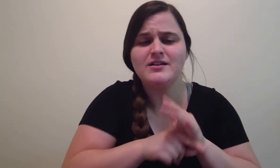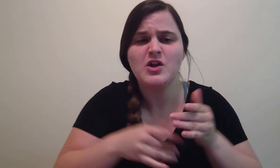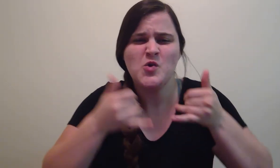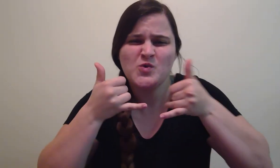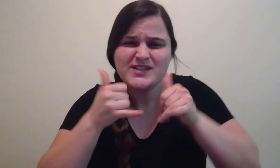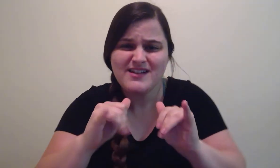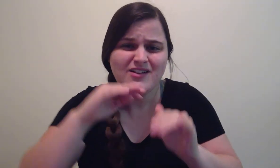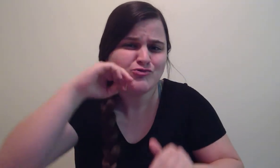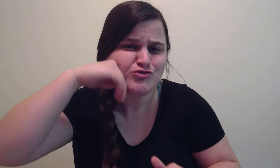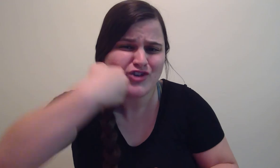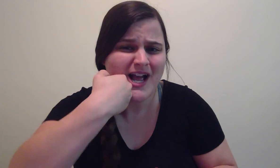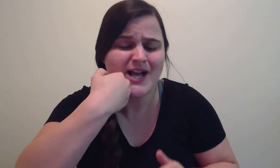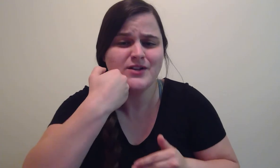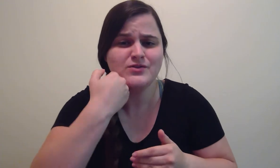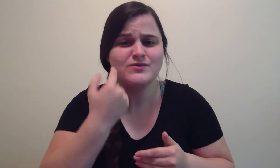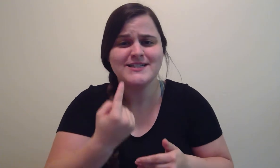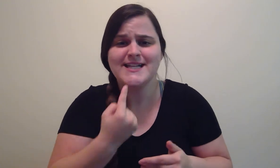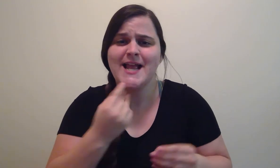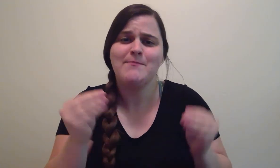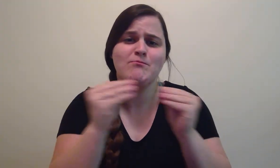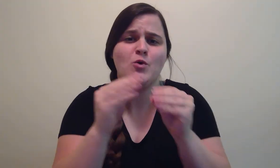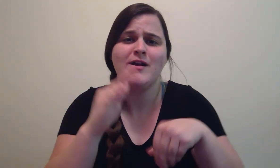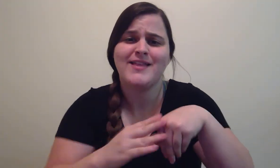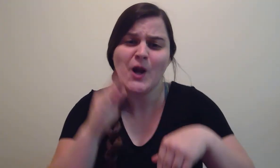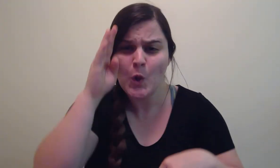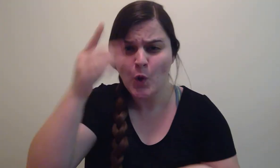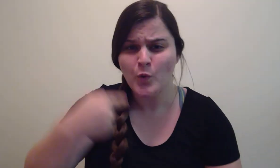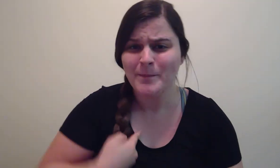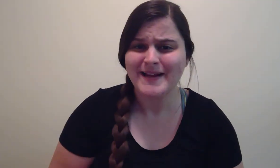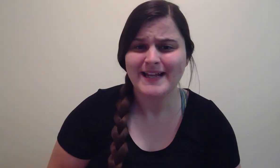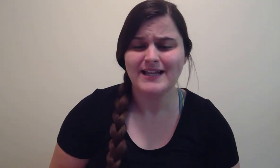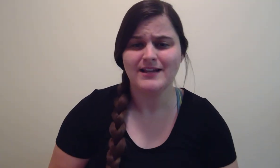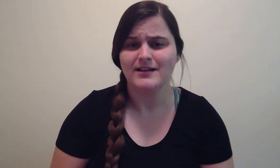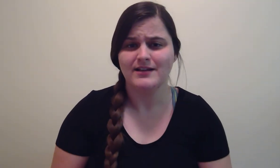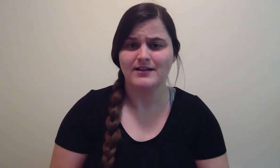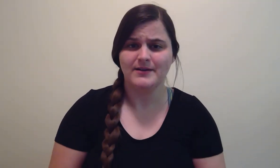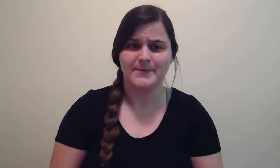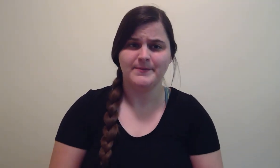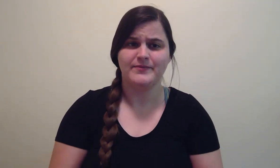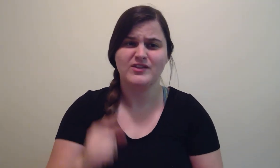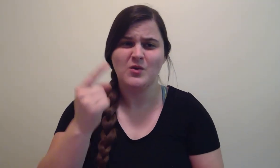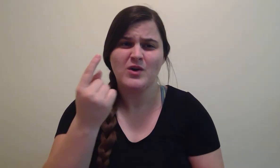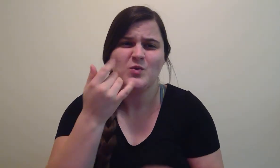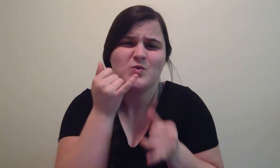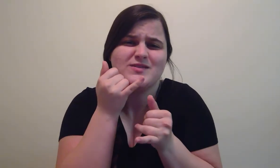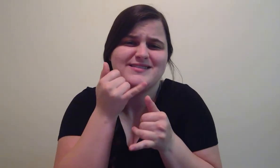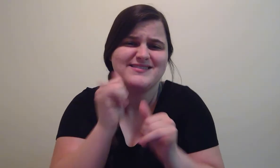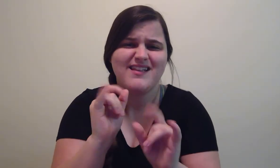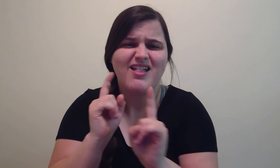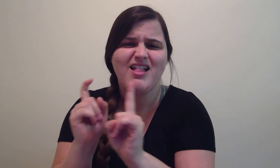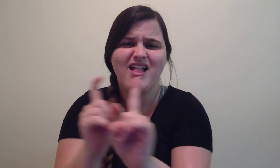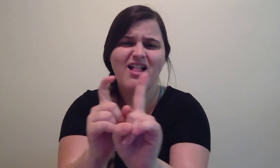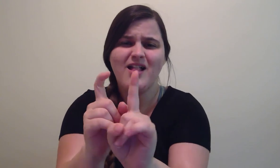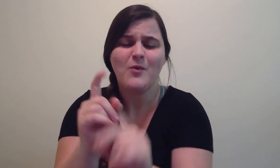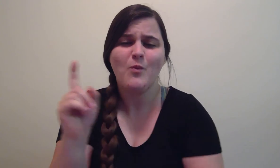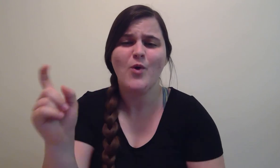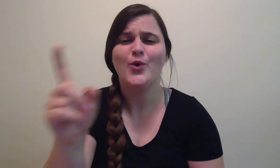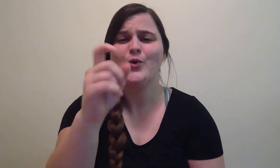The one who was still too shy much more than hello to me. The one who was still walking around